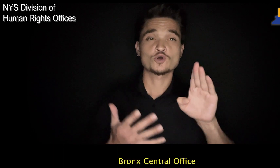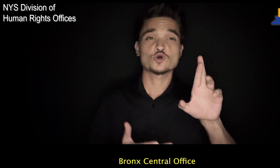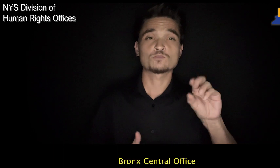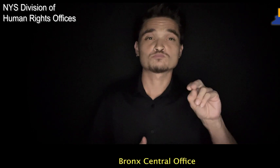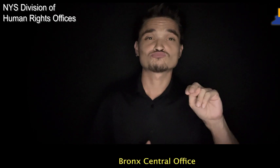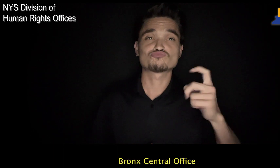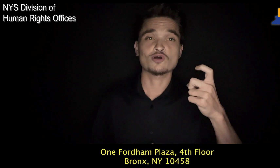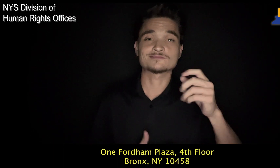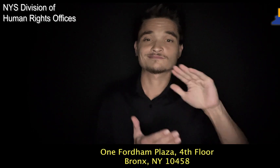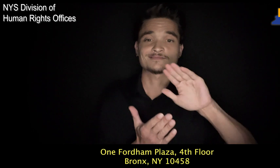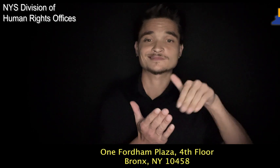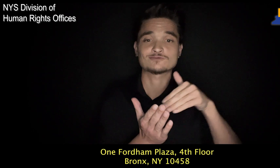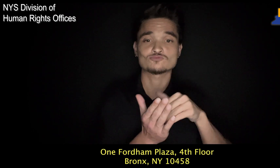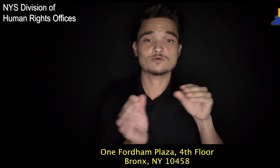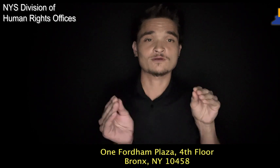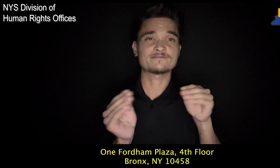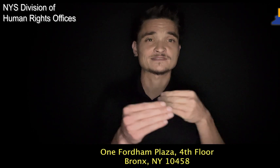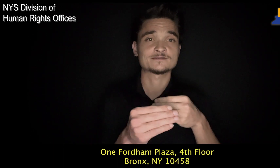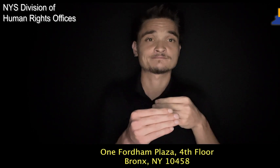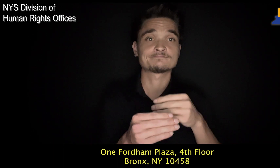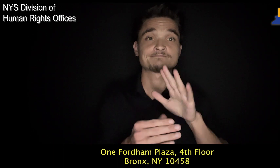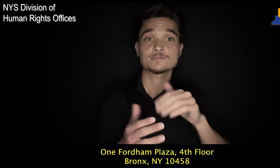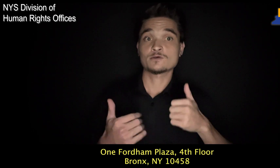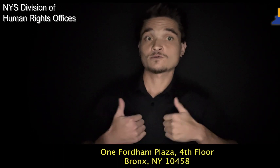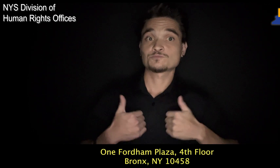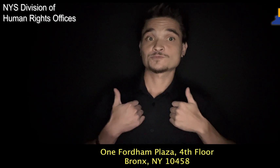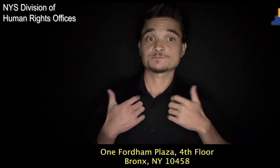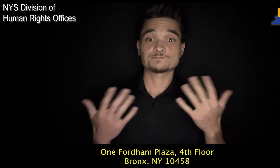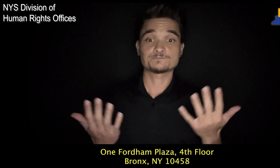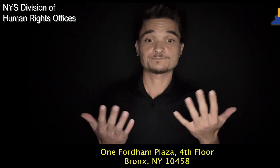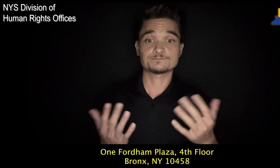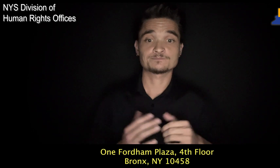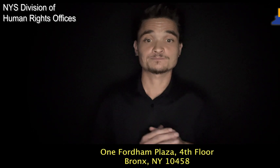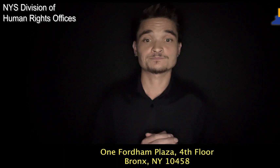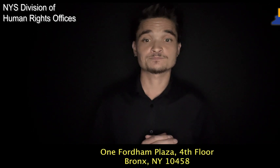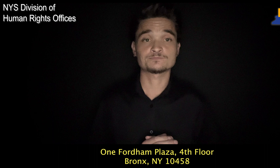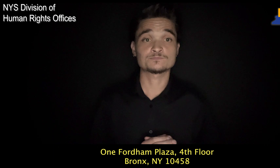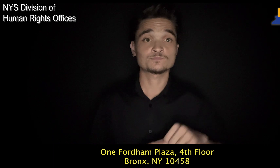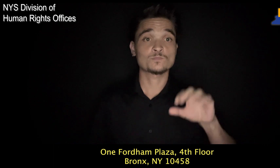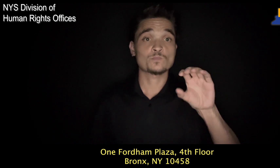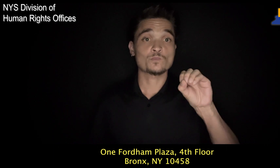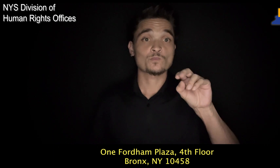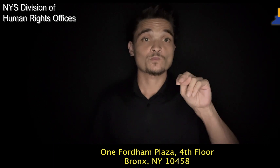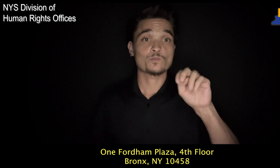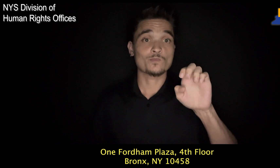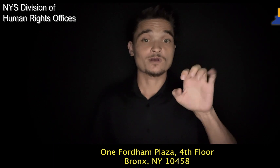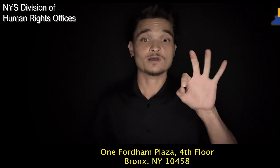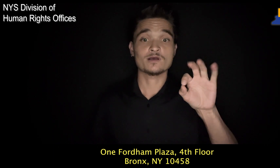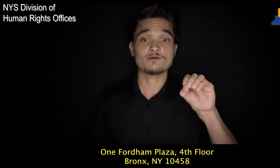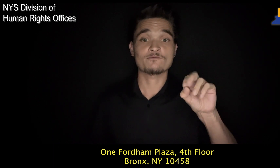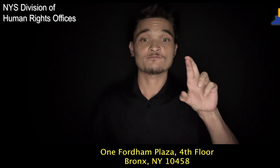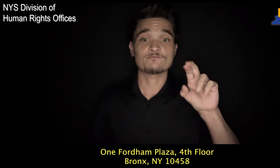Bronx Central Office One Fordham Plaza, 4th Floor Bronx, NY 10458